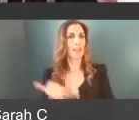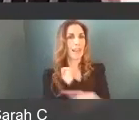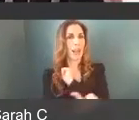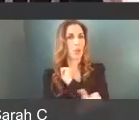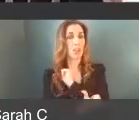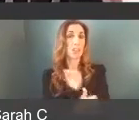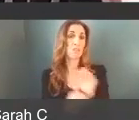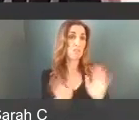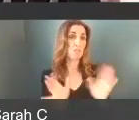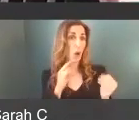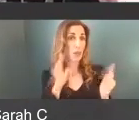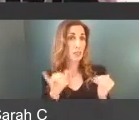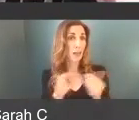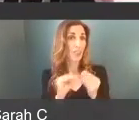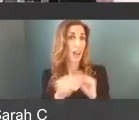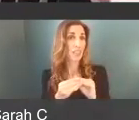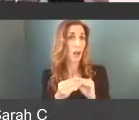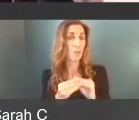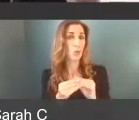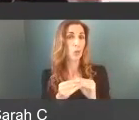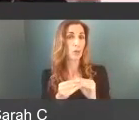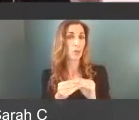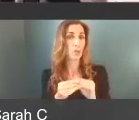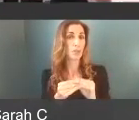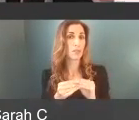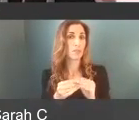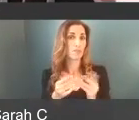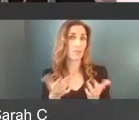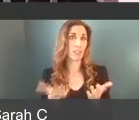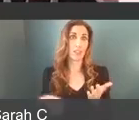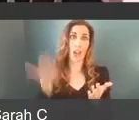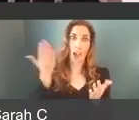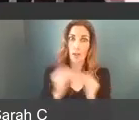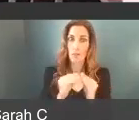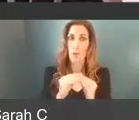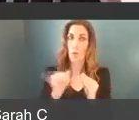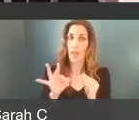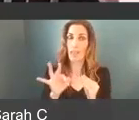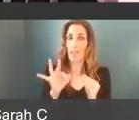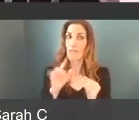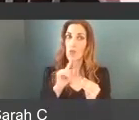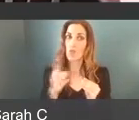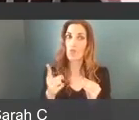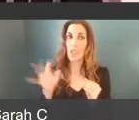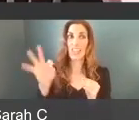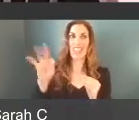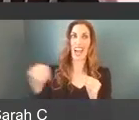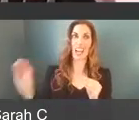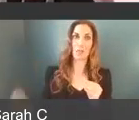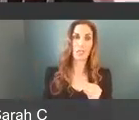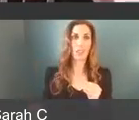that number to be much, much higher than that if it was really 90% of 1A people have been vaccinated.